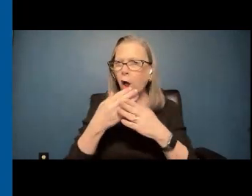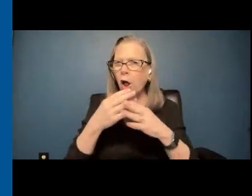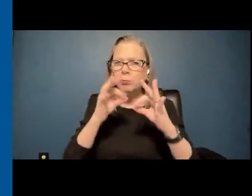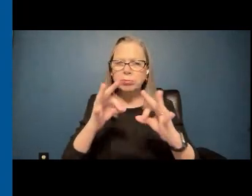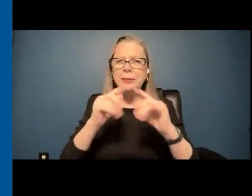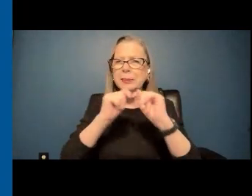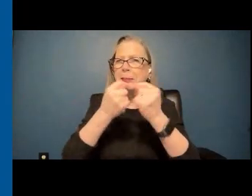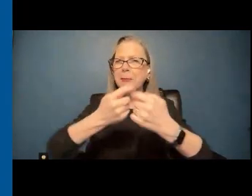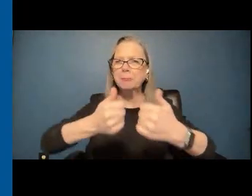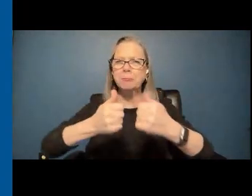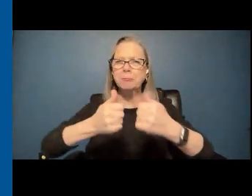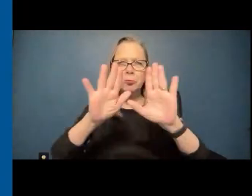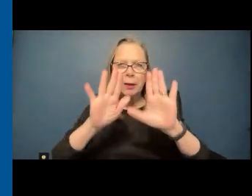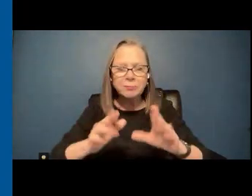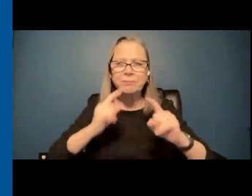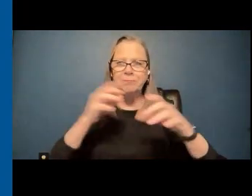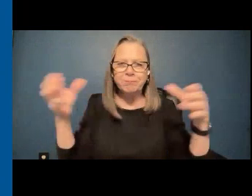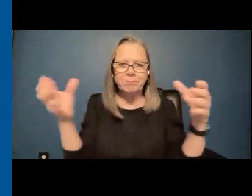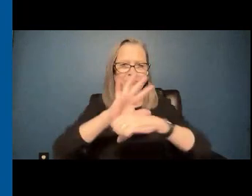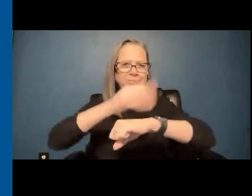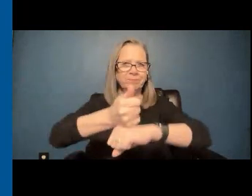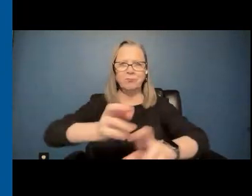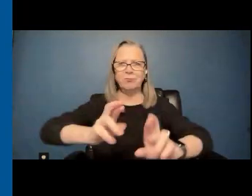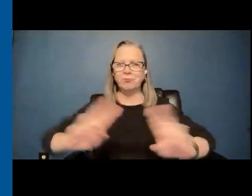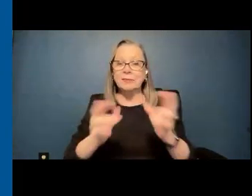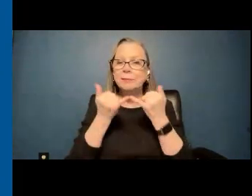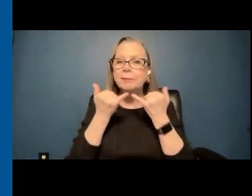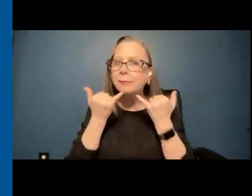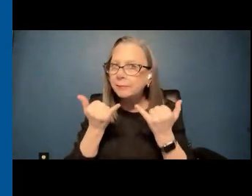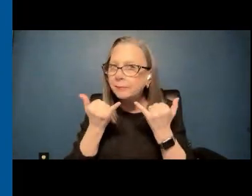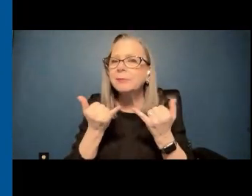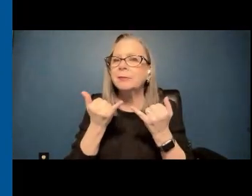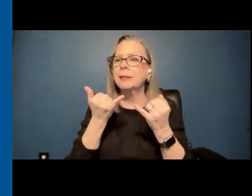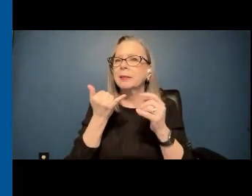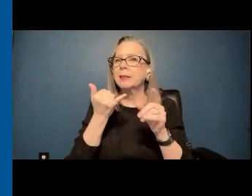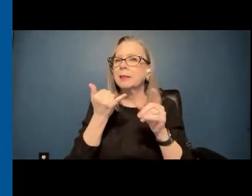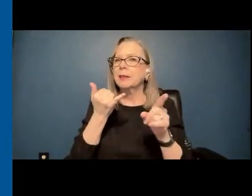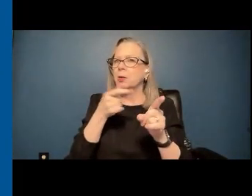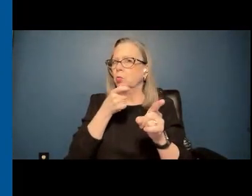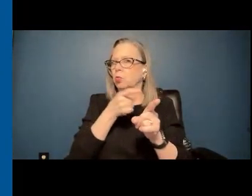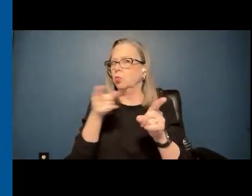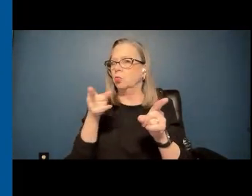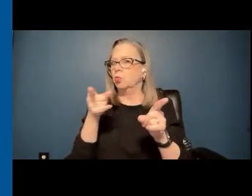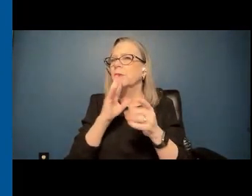it's time to get clear about who it is you're talking about when you talk about direct care workers.